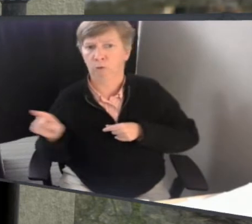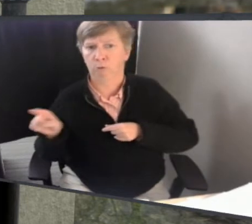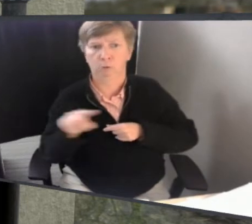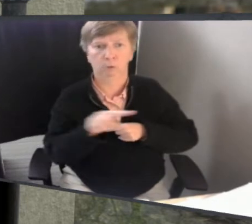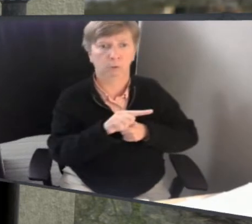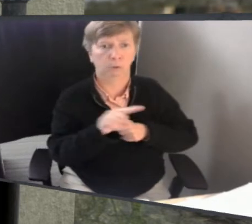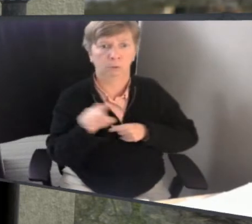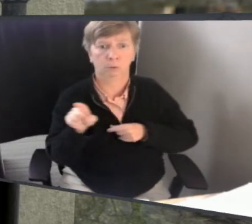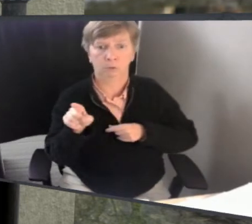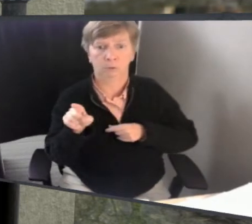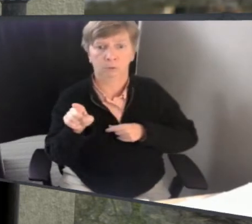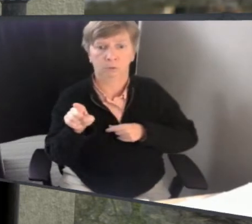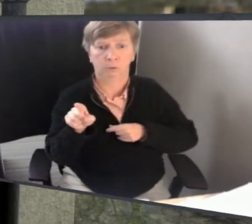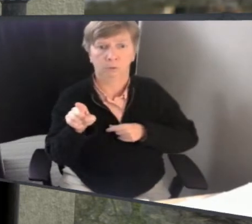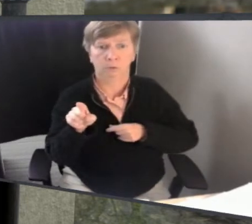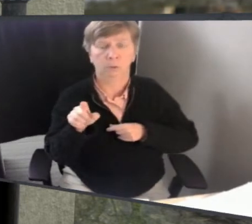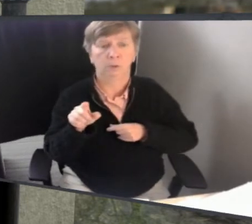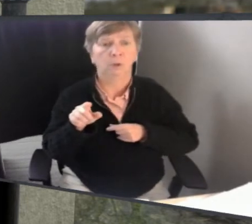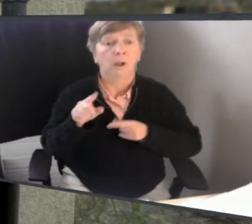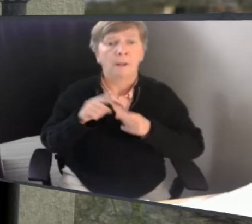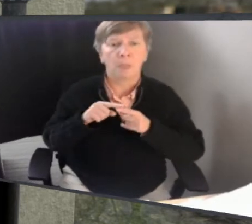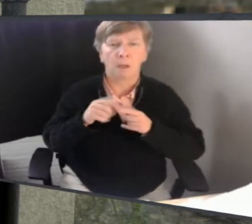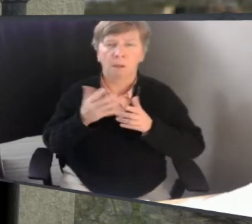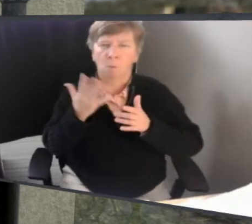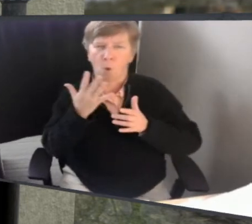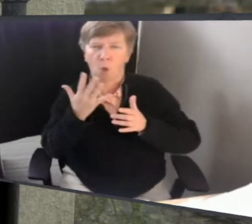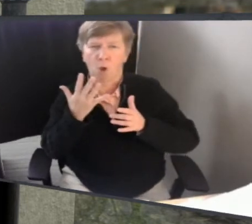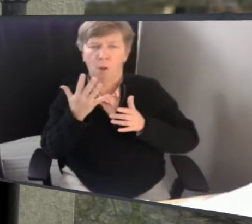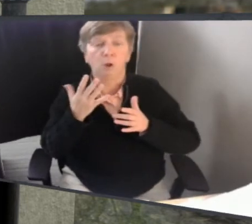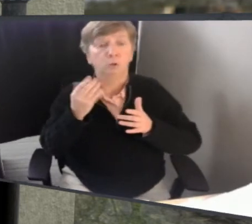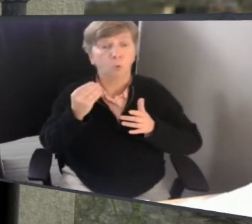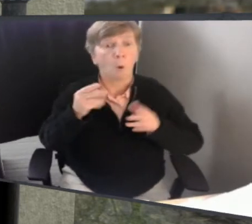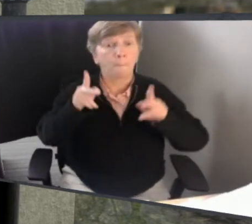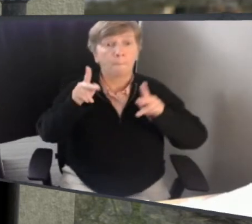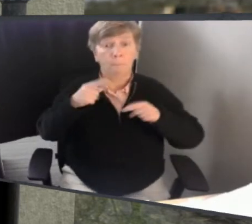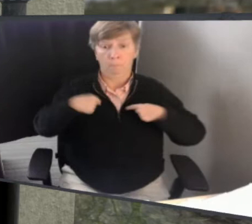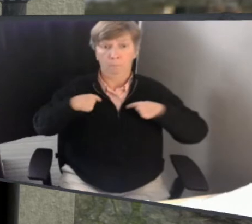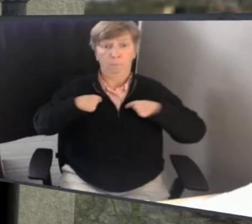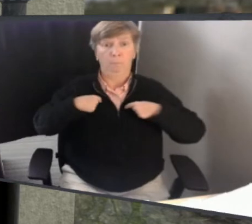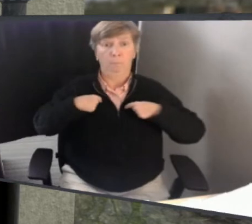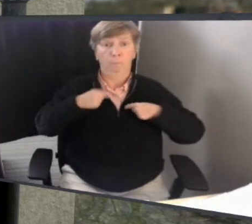give a little bit of information about where in the room the person speaking is located, and what they